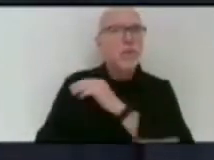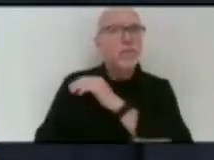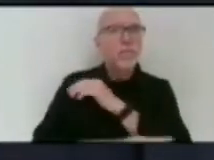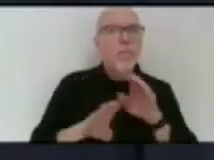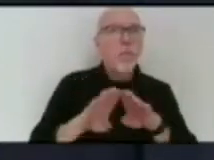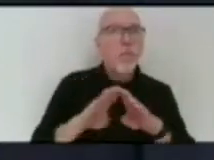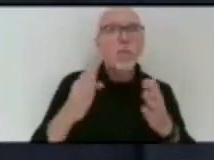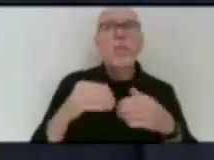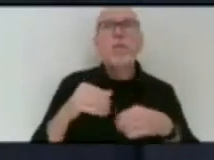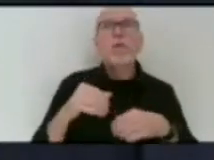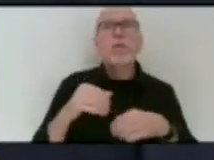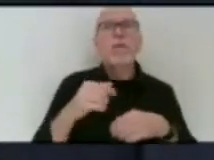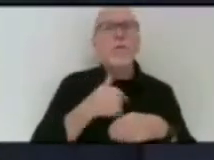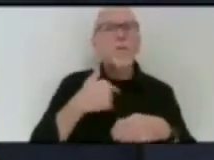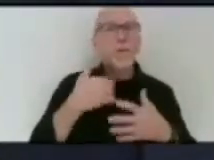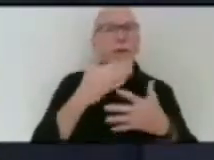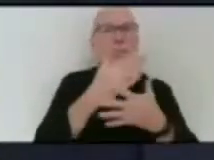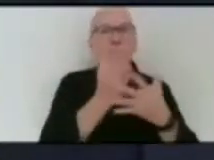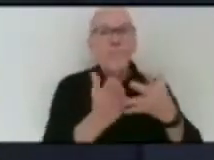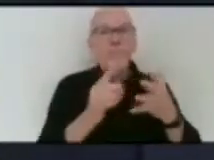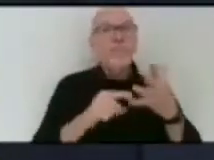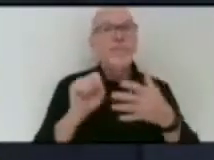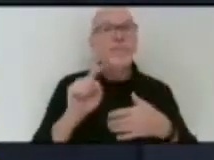to Stage five on September 26th,